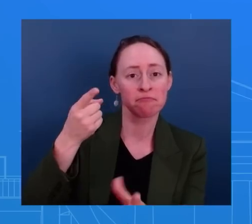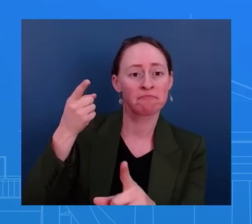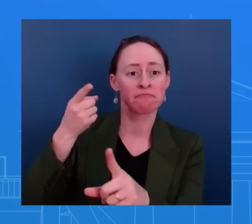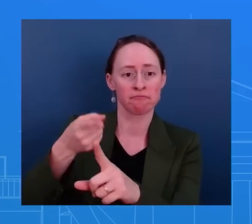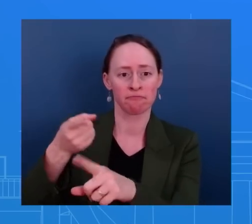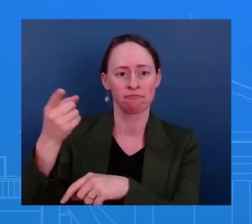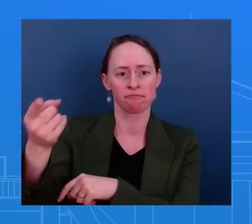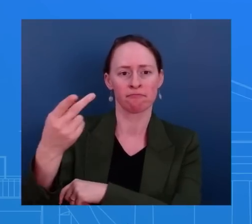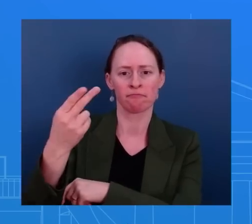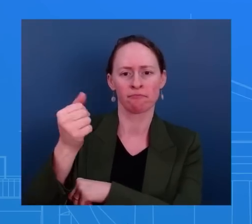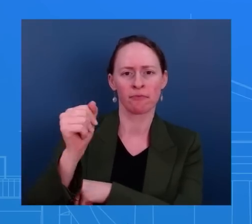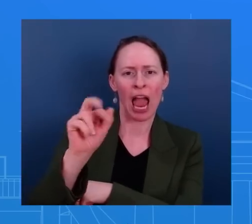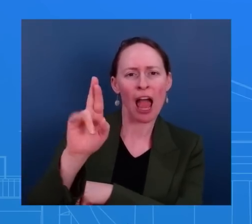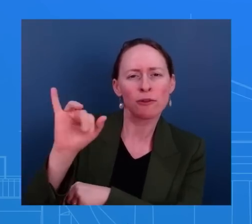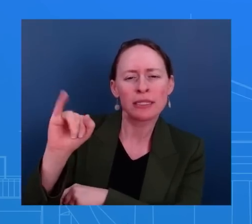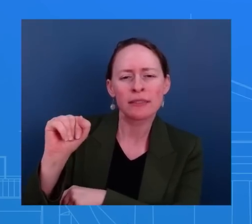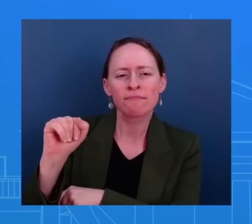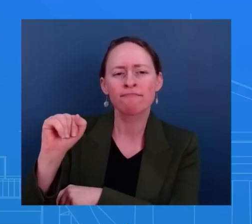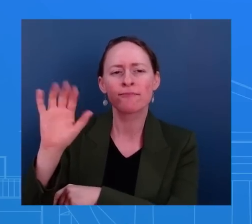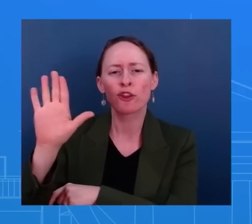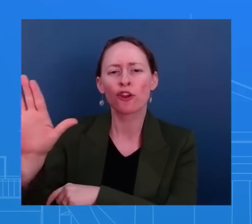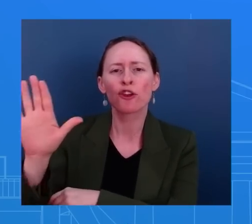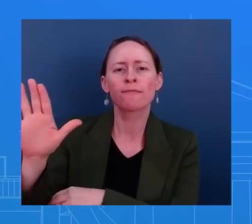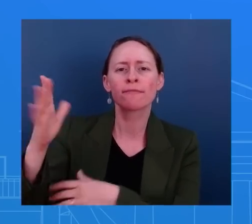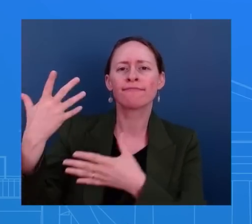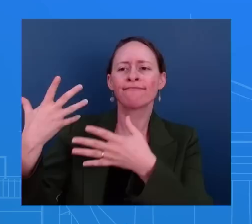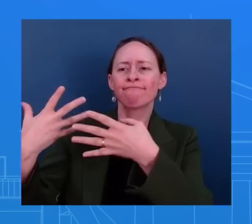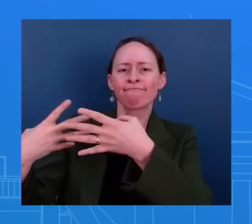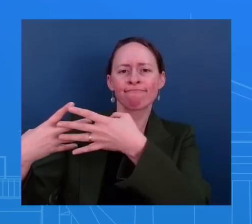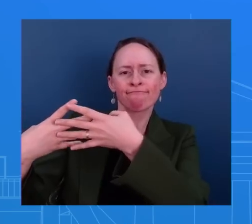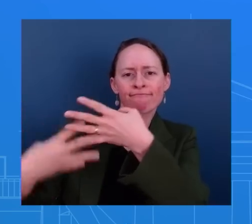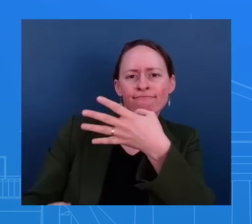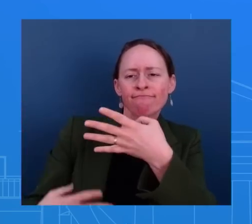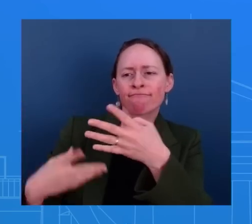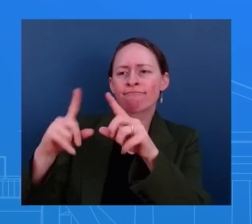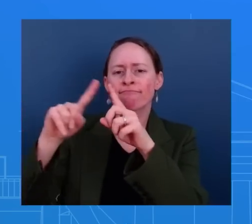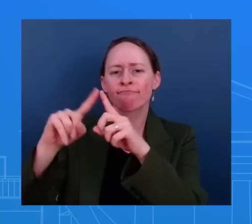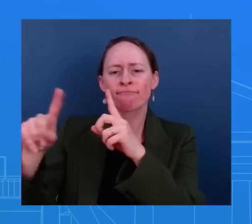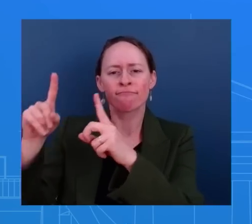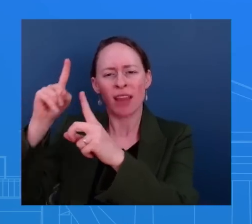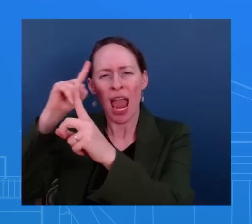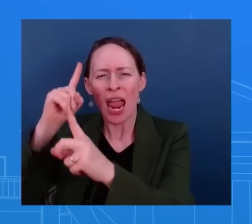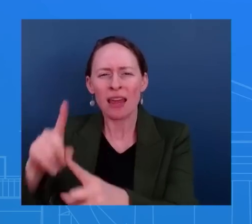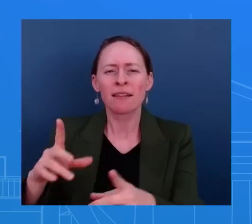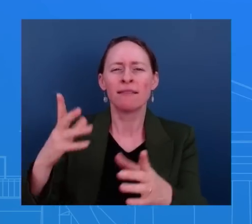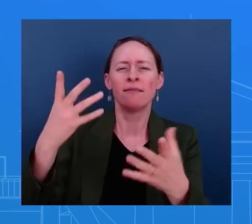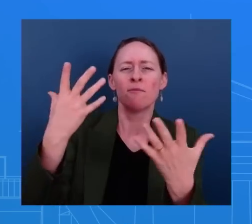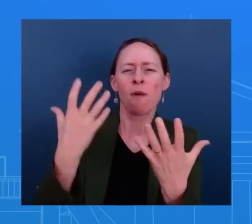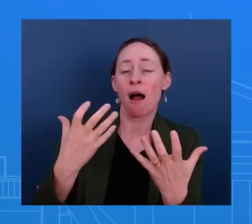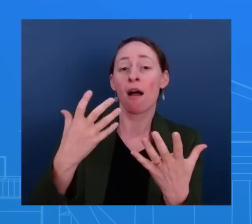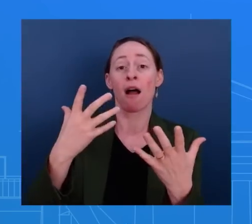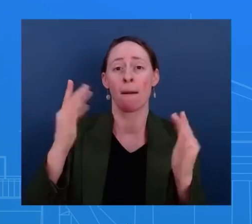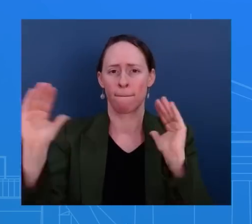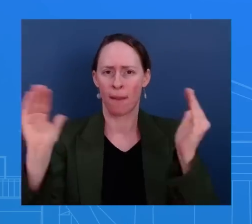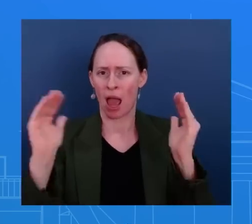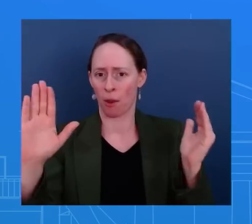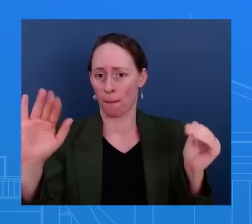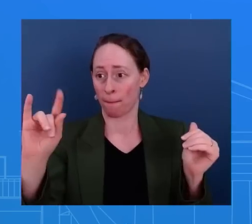So, is he in touch with -- is there a process where there is a checking of what she's going to put out